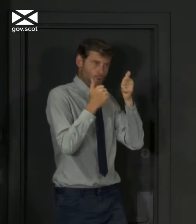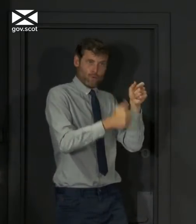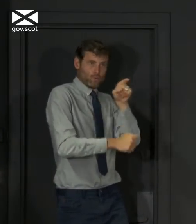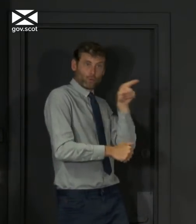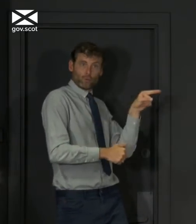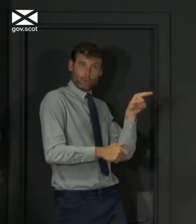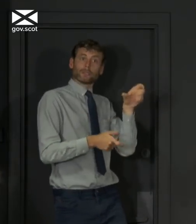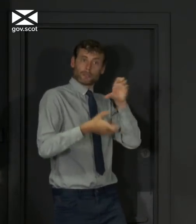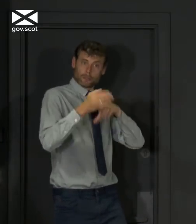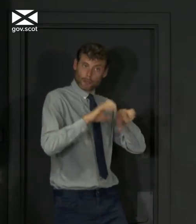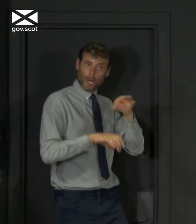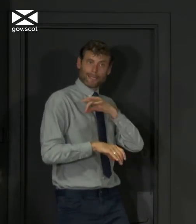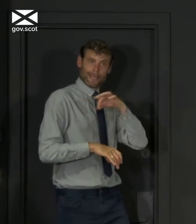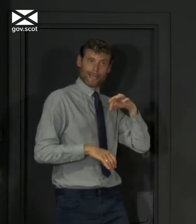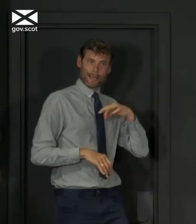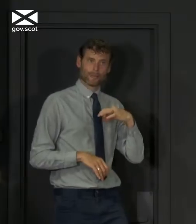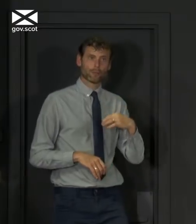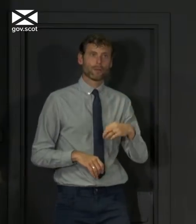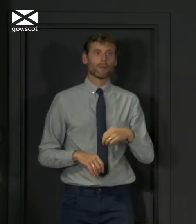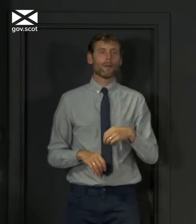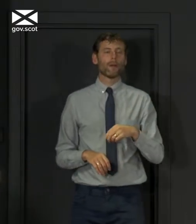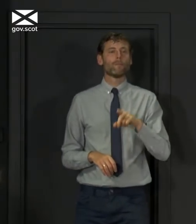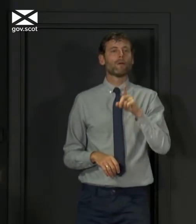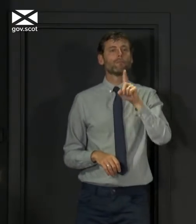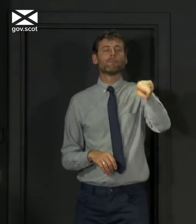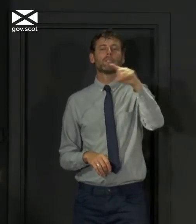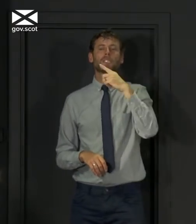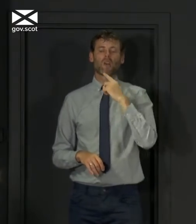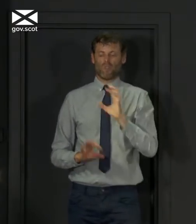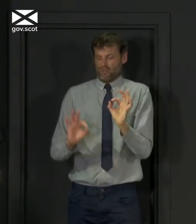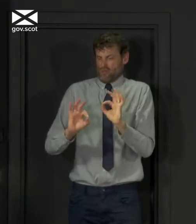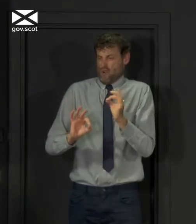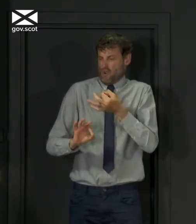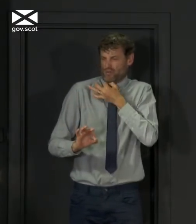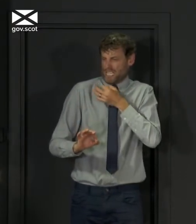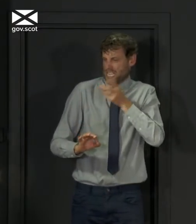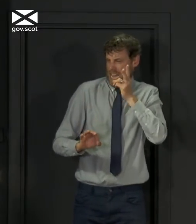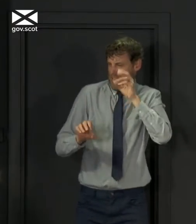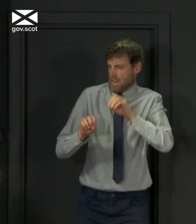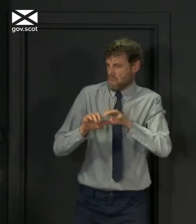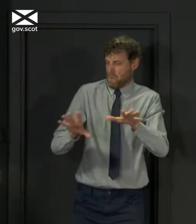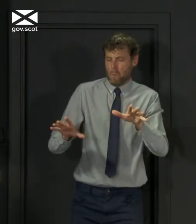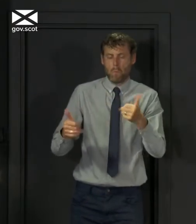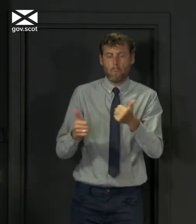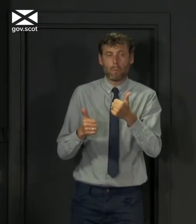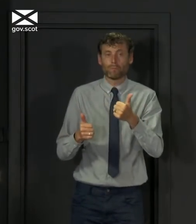But anyone who tries to say right now that says that there is no risk of this virus resurging,